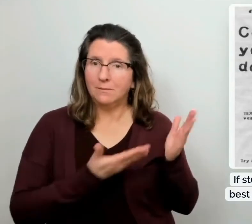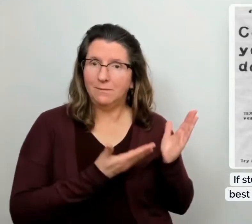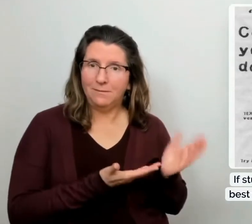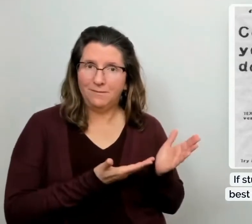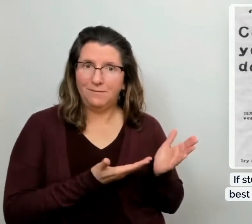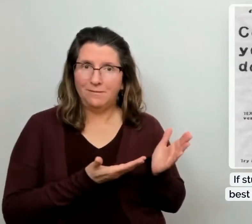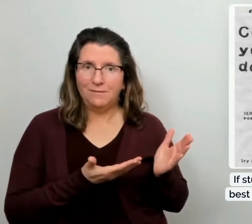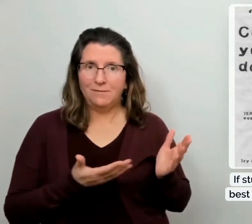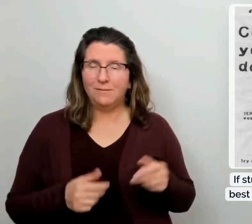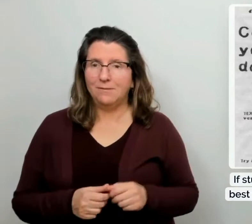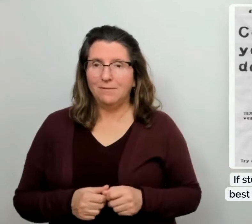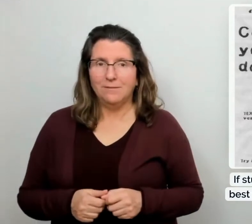I thought this was cute!